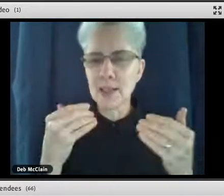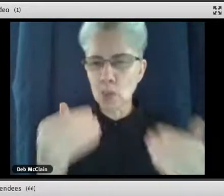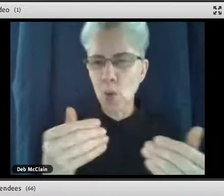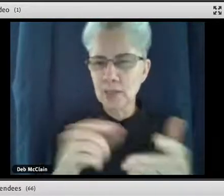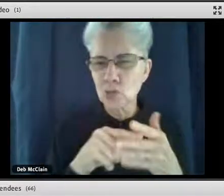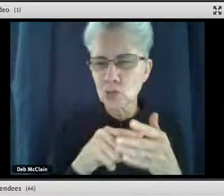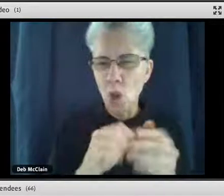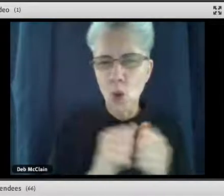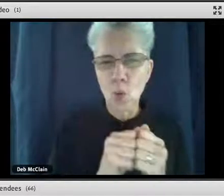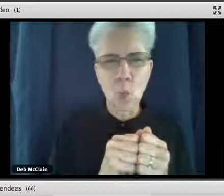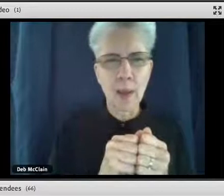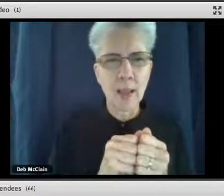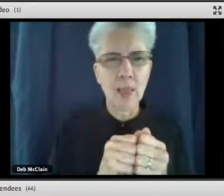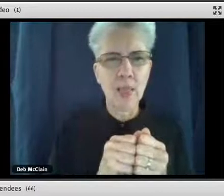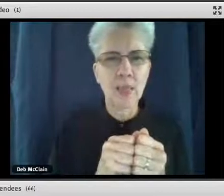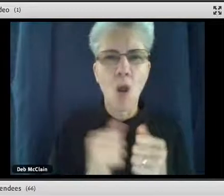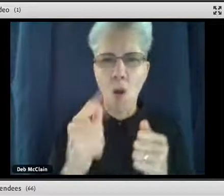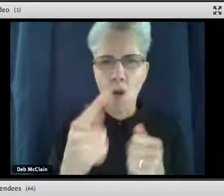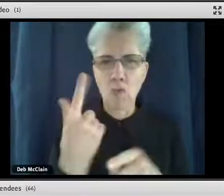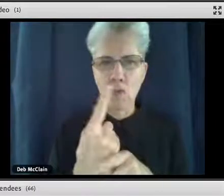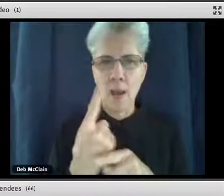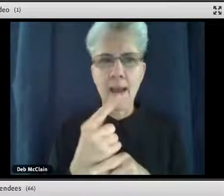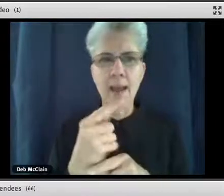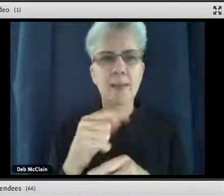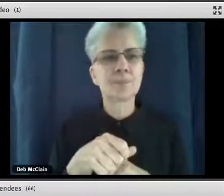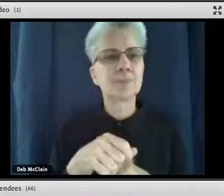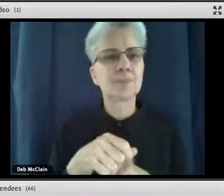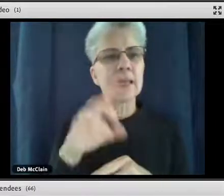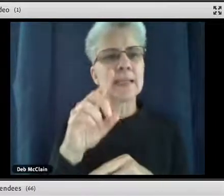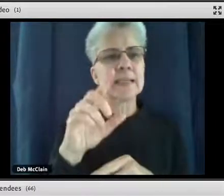So let's start with all of them. Right.